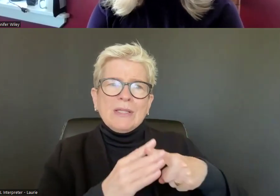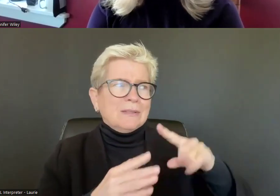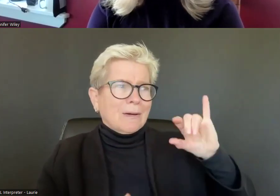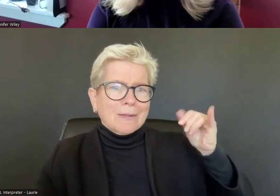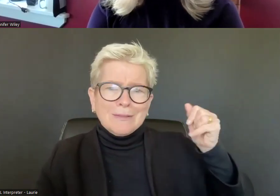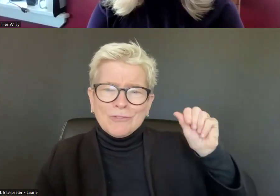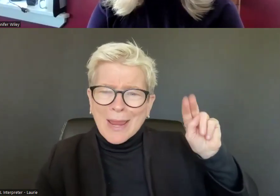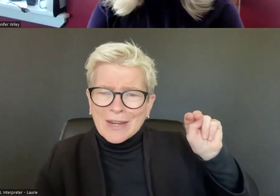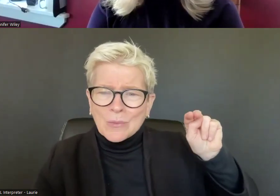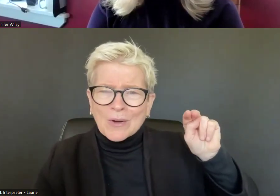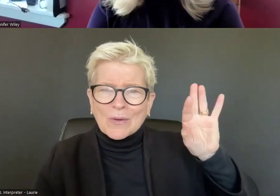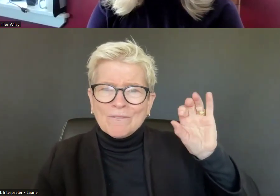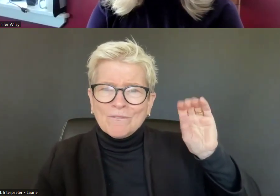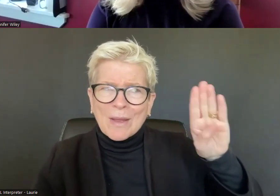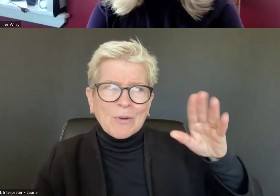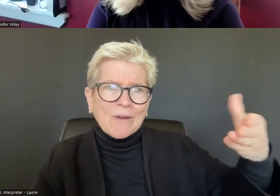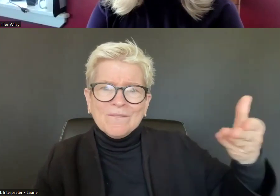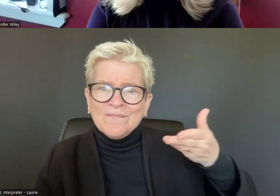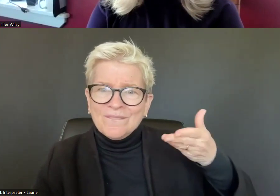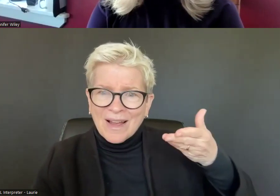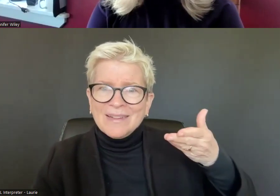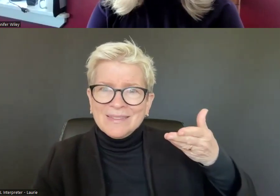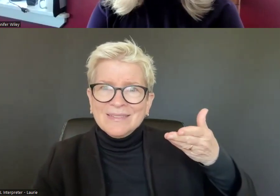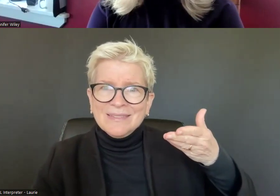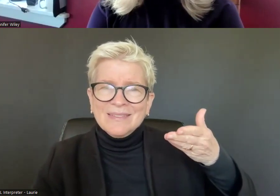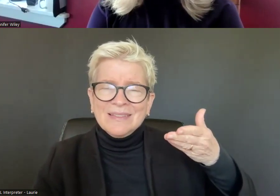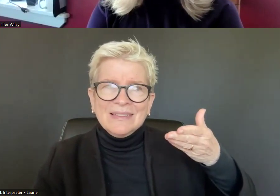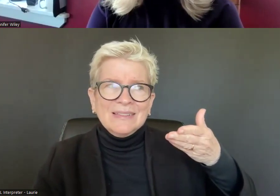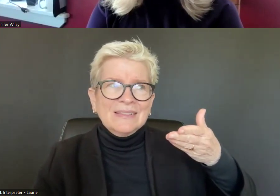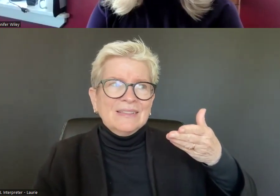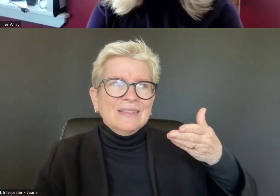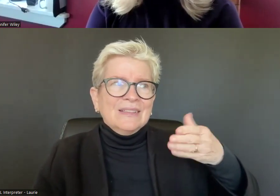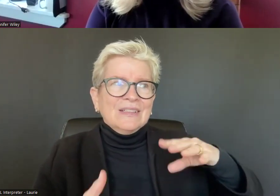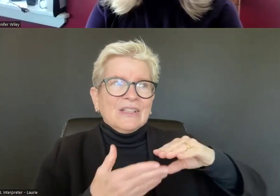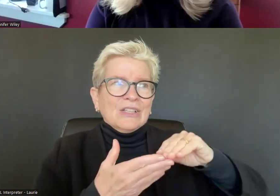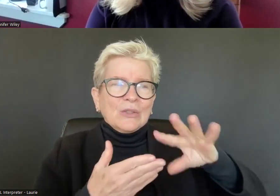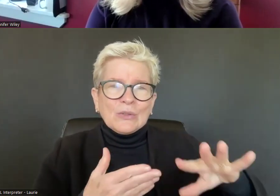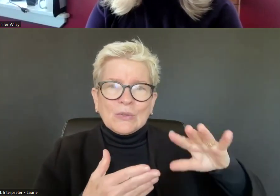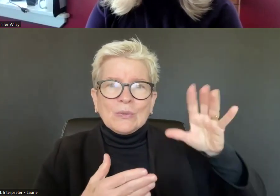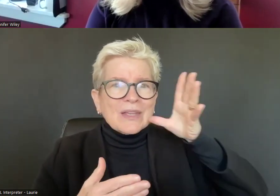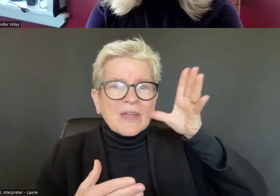February and invite all of our, the students and their parents from the eighth grade,